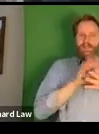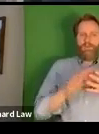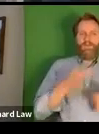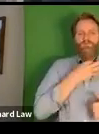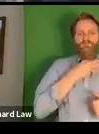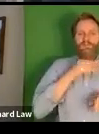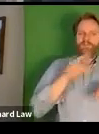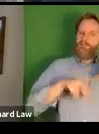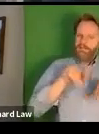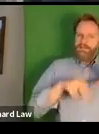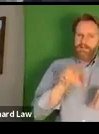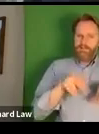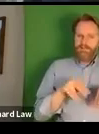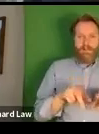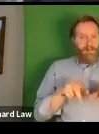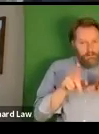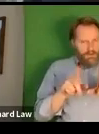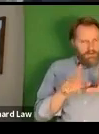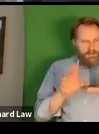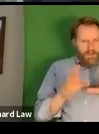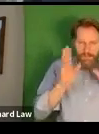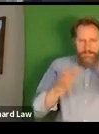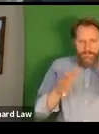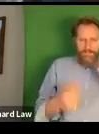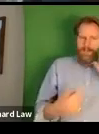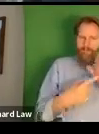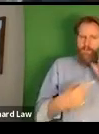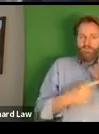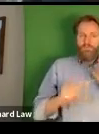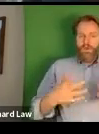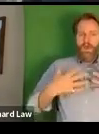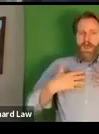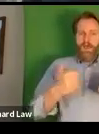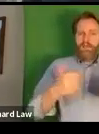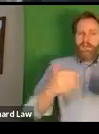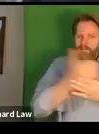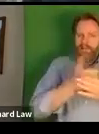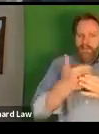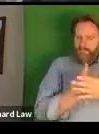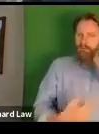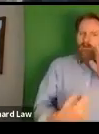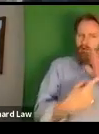seriously obviously our members health and safety and risk assessments are